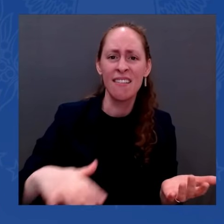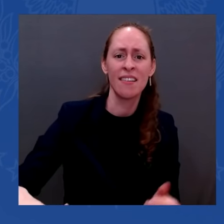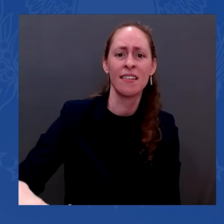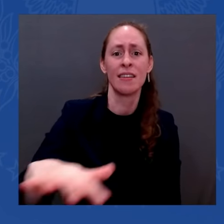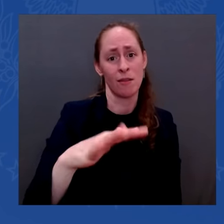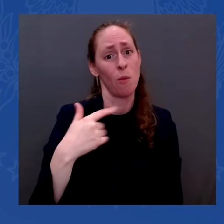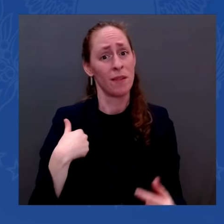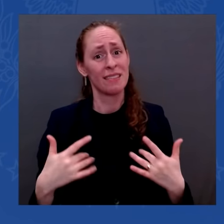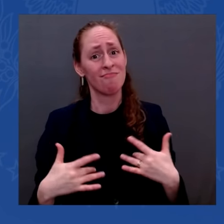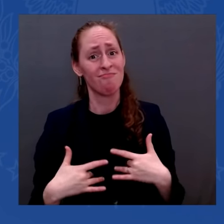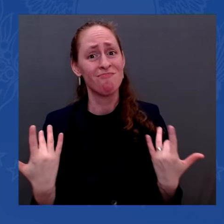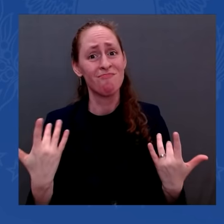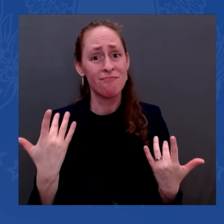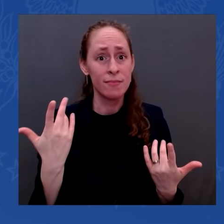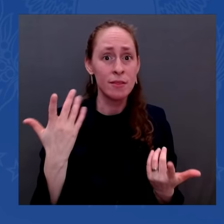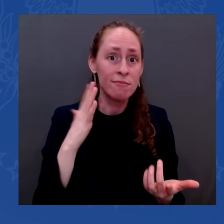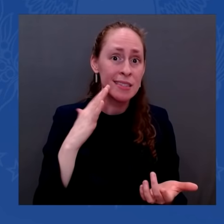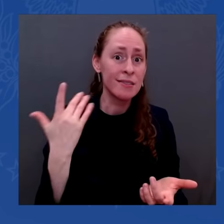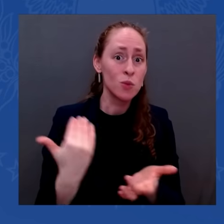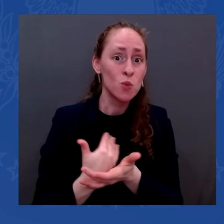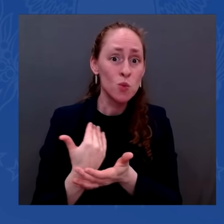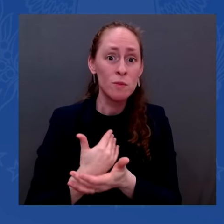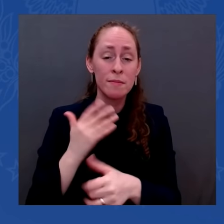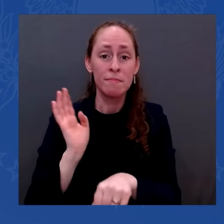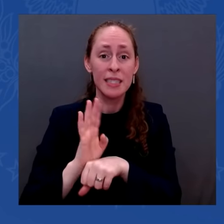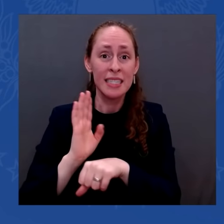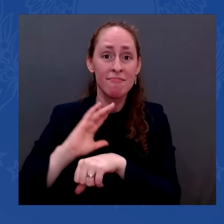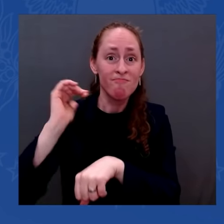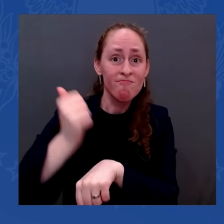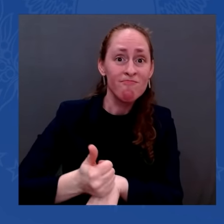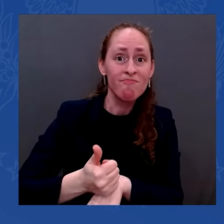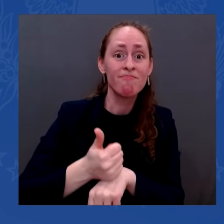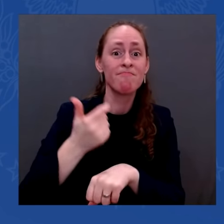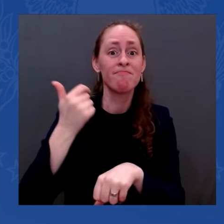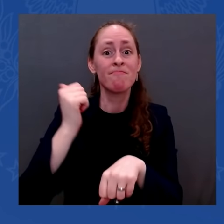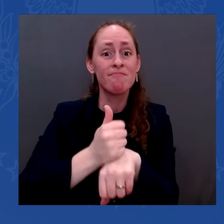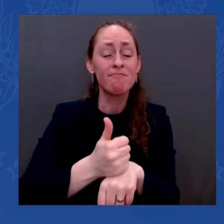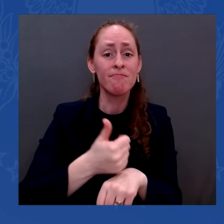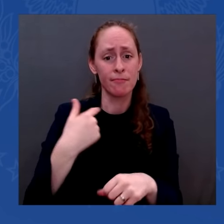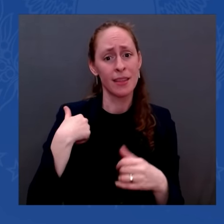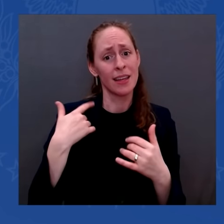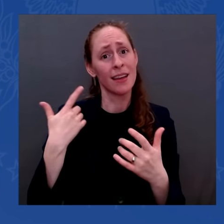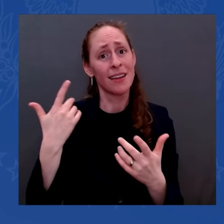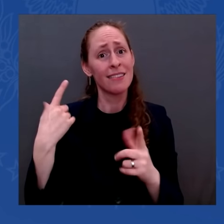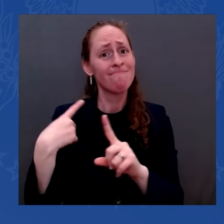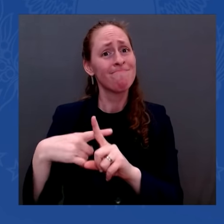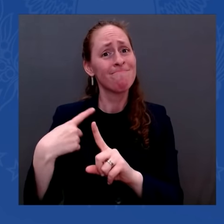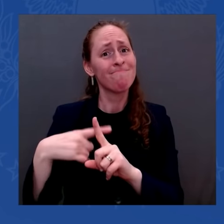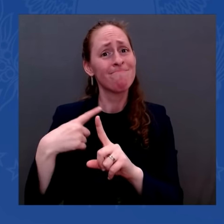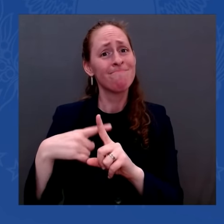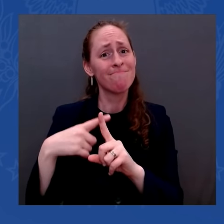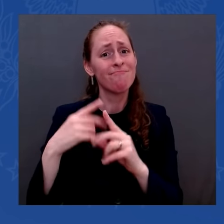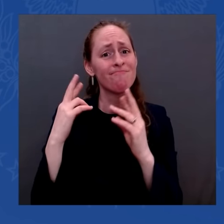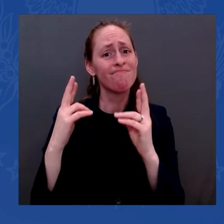a community that has seen unfulfilled promises. And could this be a game changer?